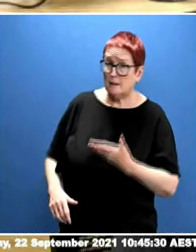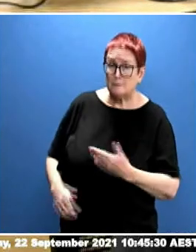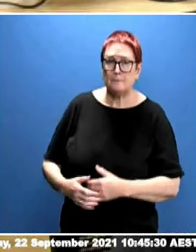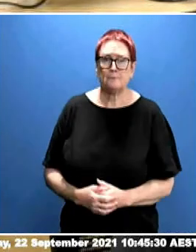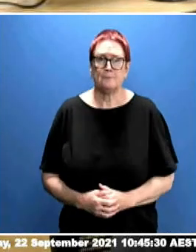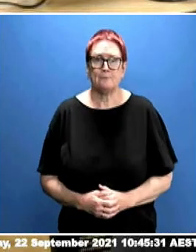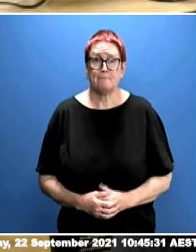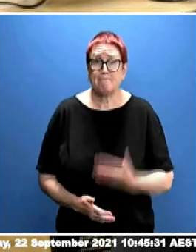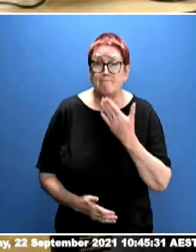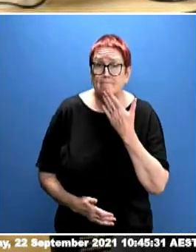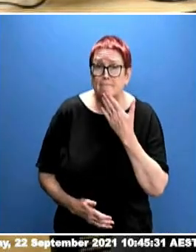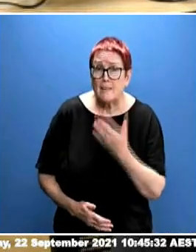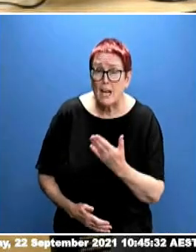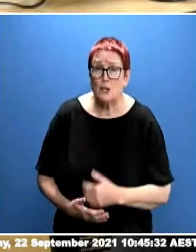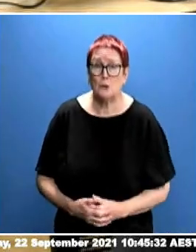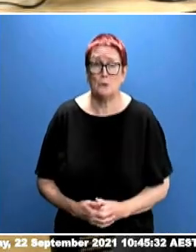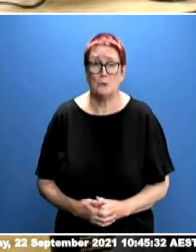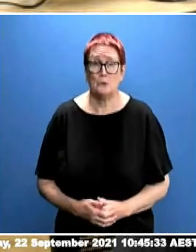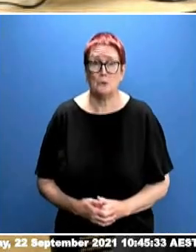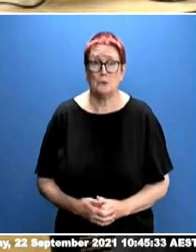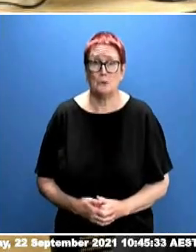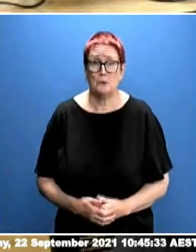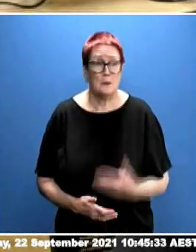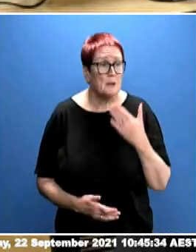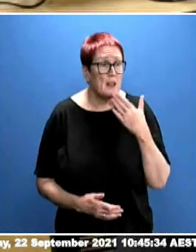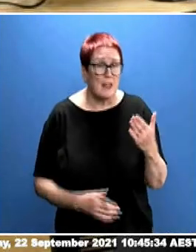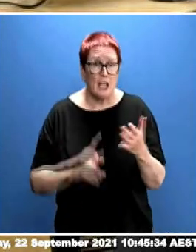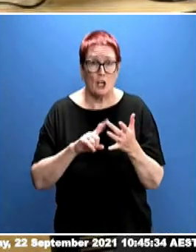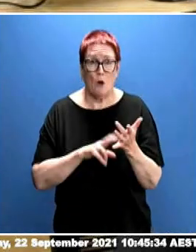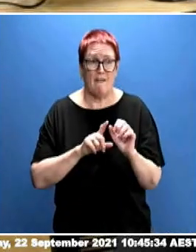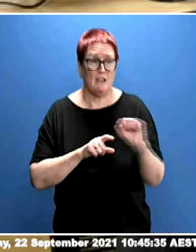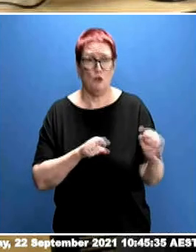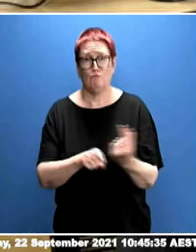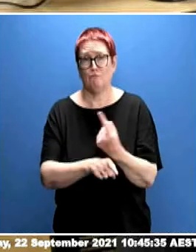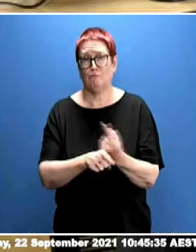Thank you very much, Ms Tarrago and thank you, Ivy, for your evidence.